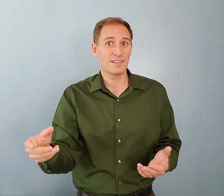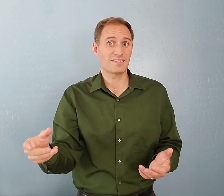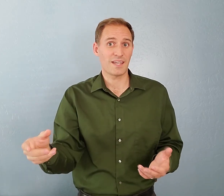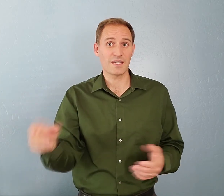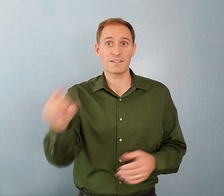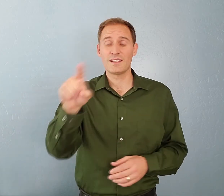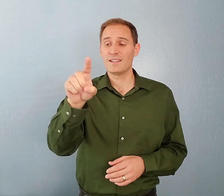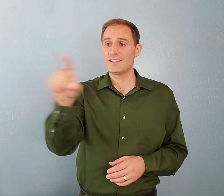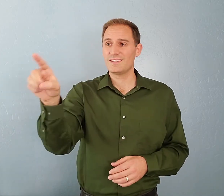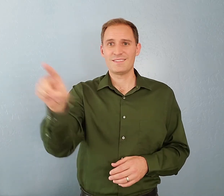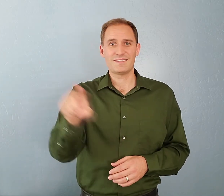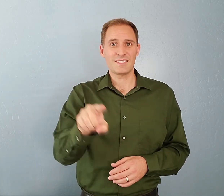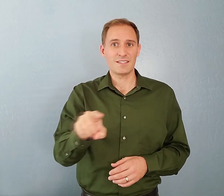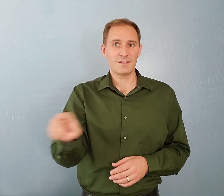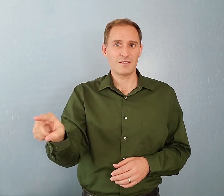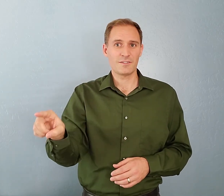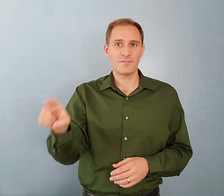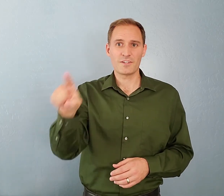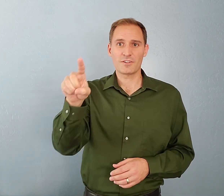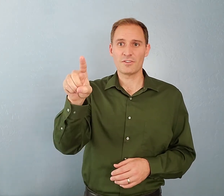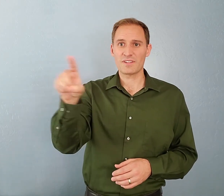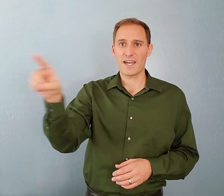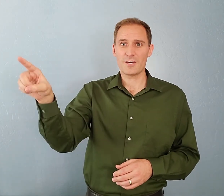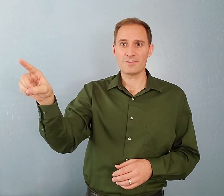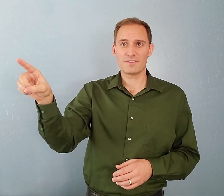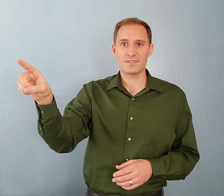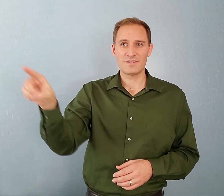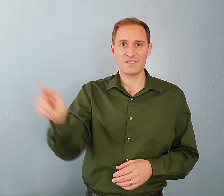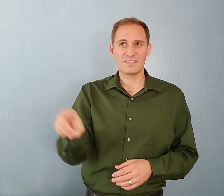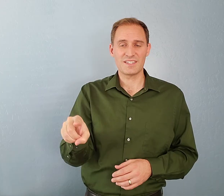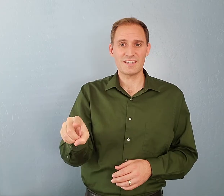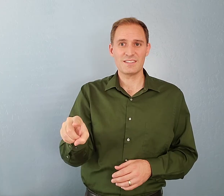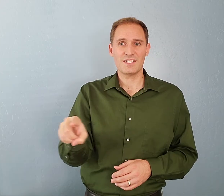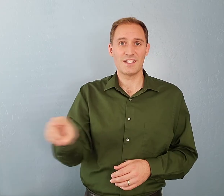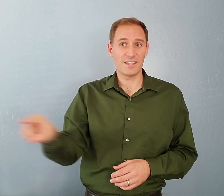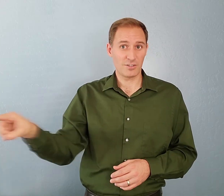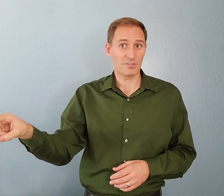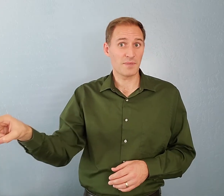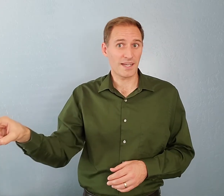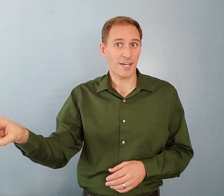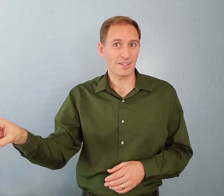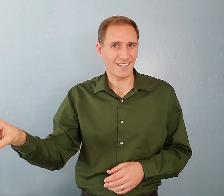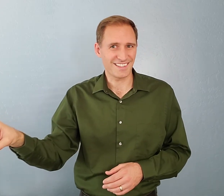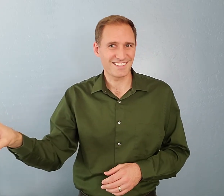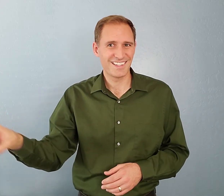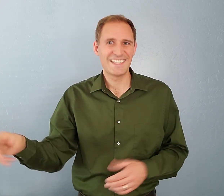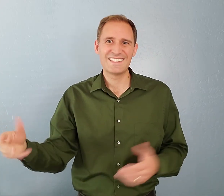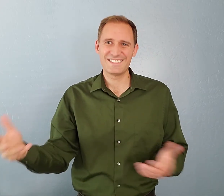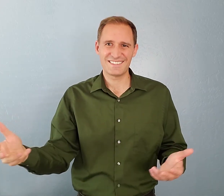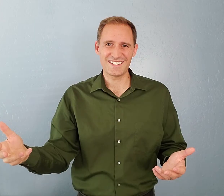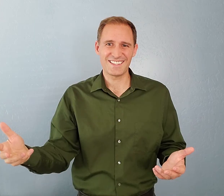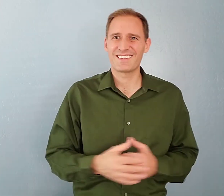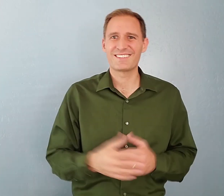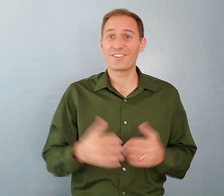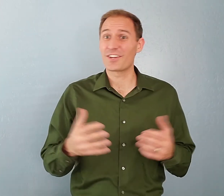the sand, Z. Your finger goes out zigs in and then goes back out again, Z. So, there